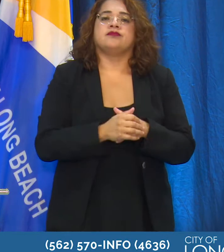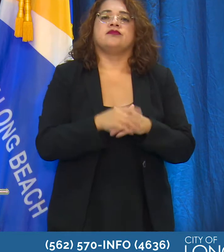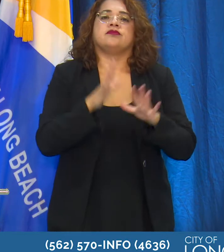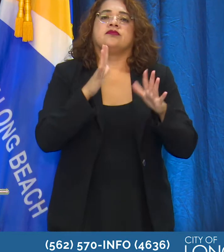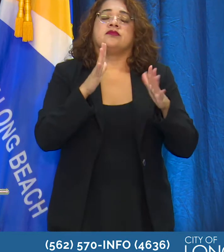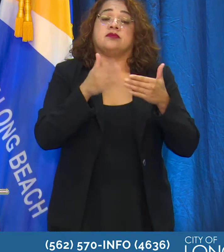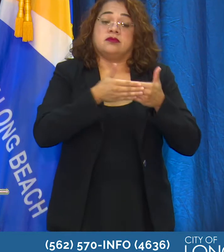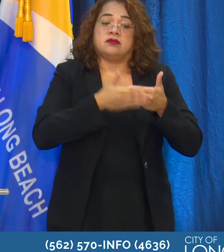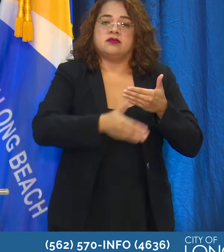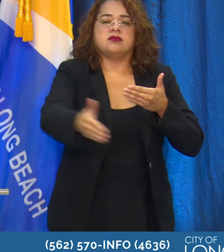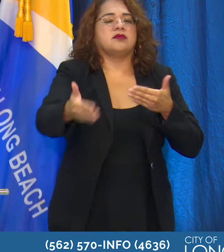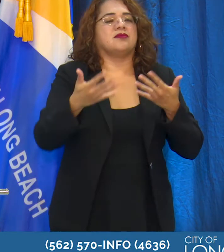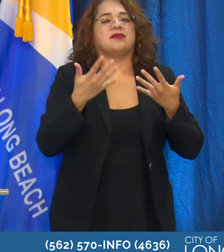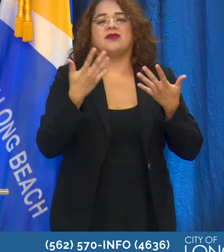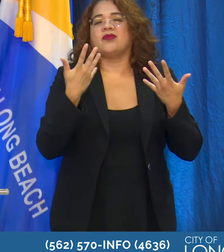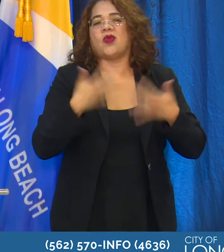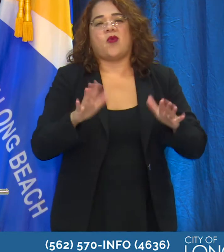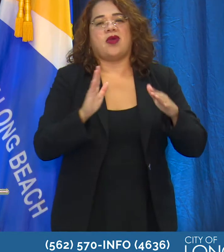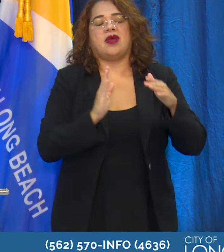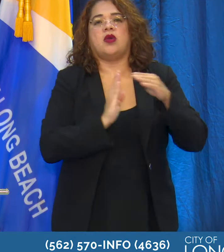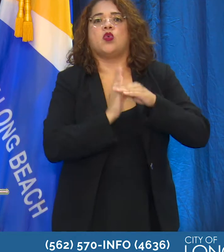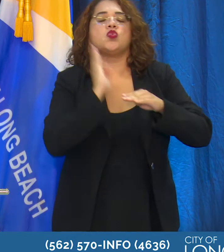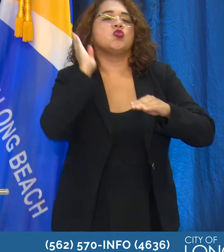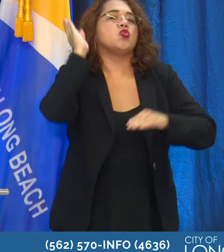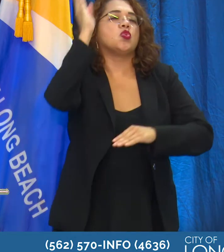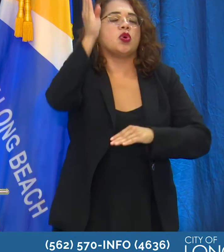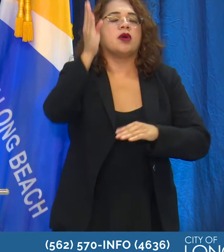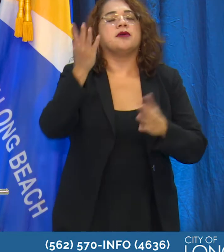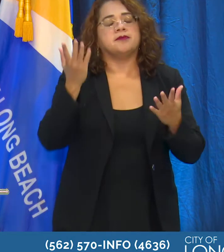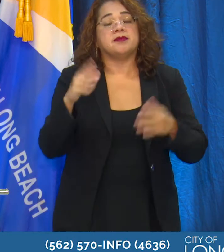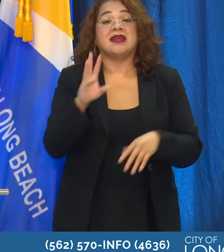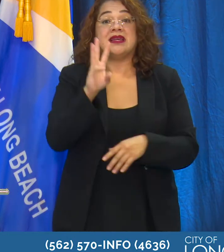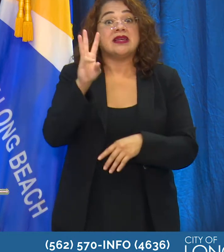moving forward. Sixty seven of these residents are outside of our long term care facilities.